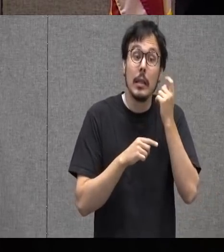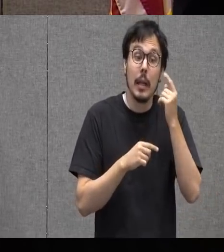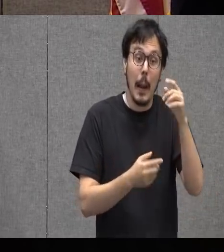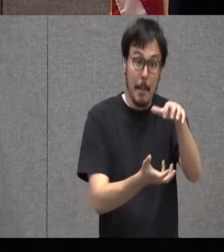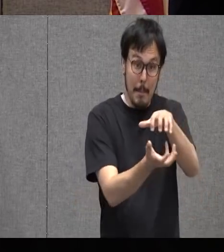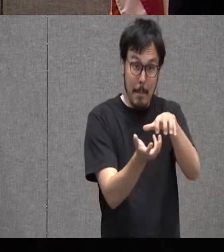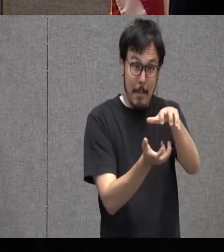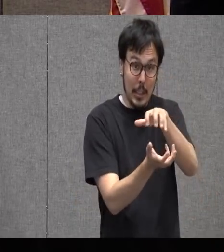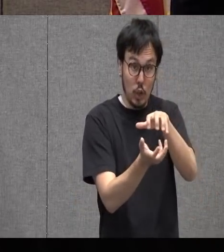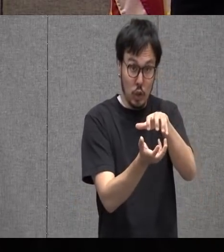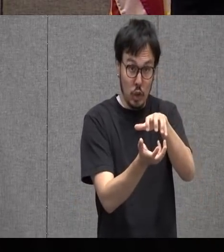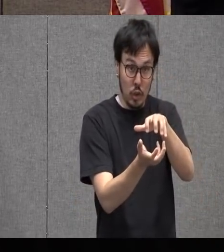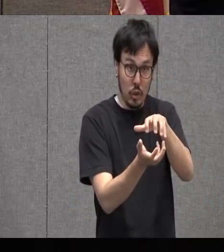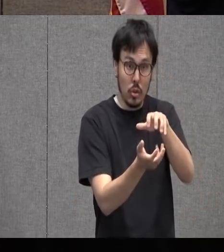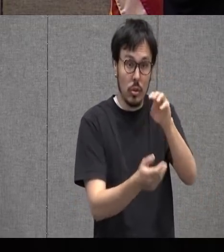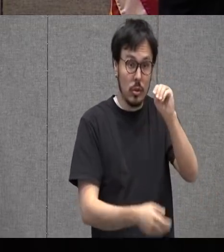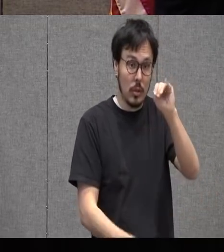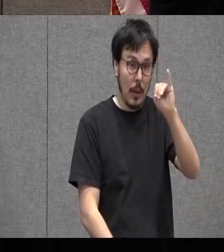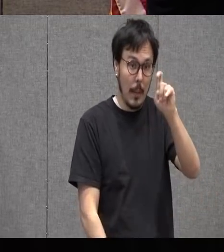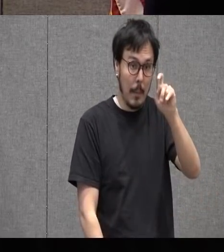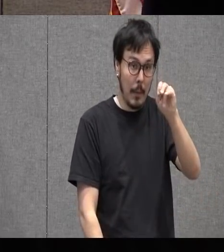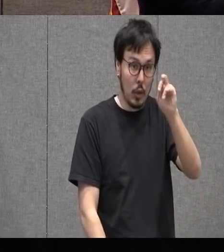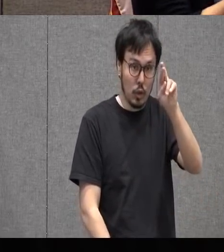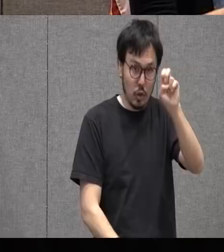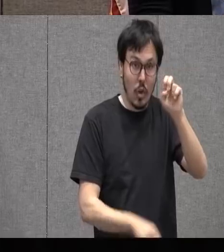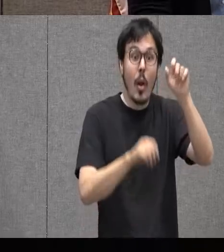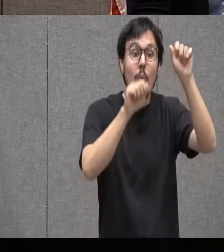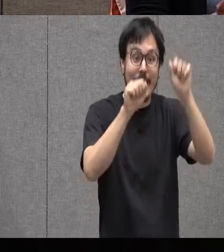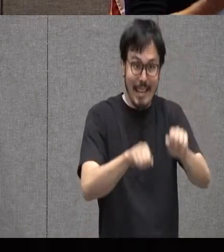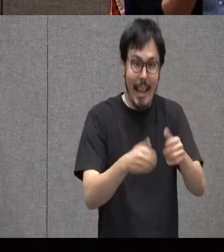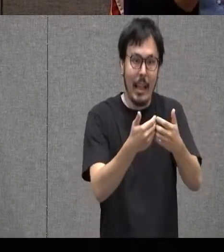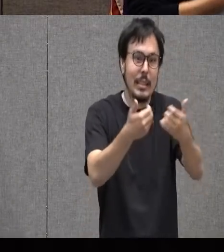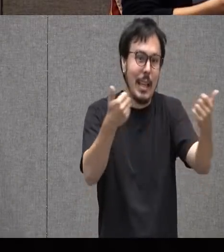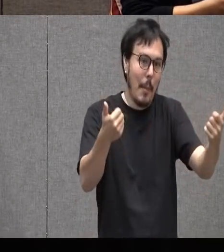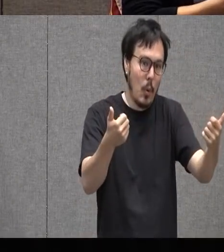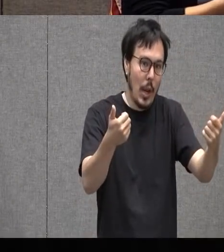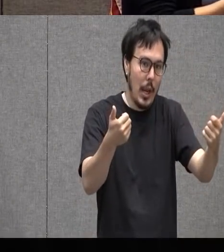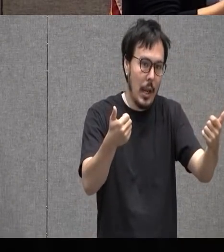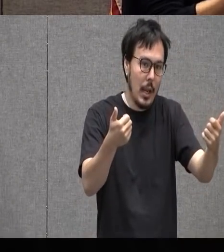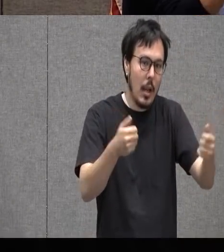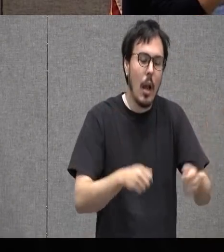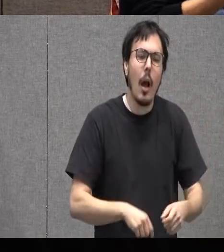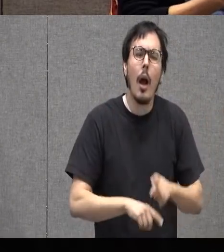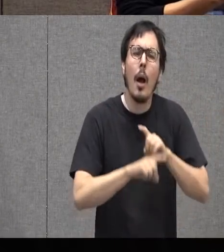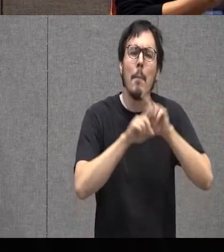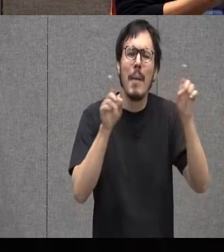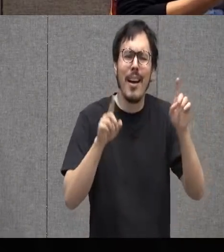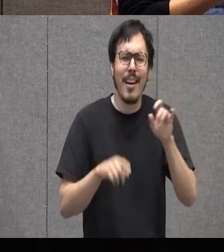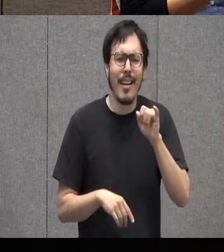And a new substance is when we can't separate the parts that made or the parts that were combined